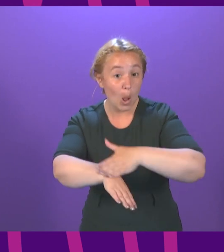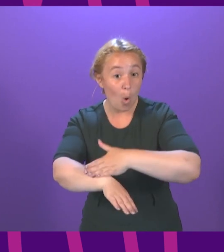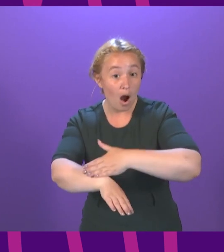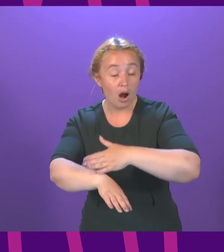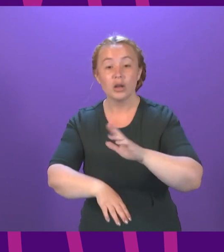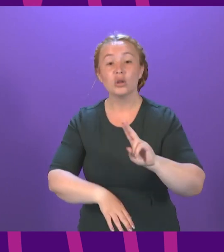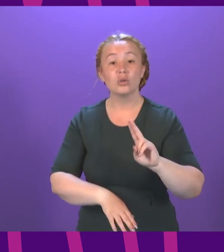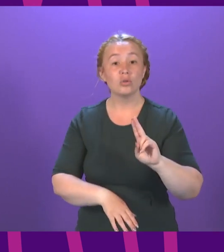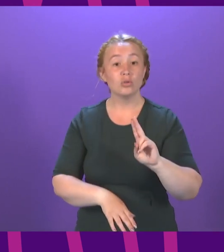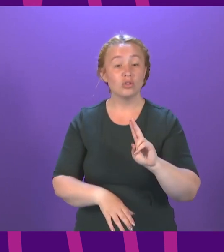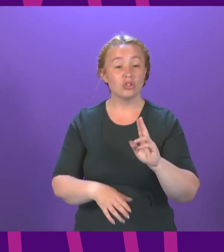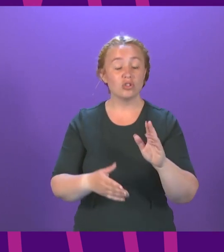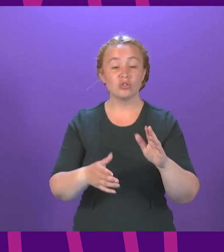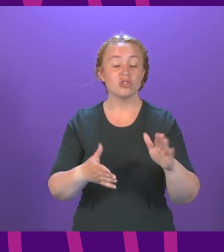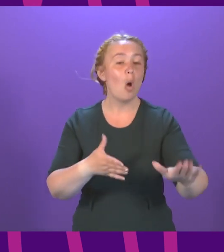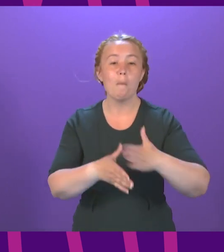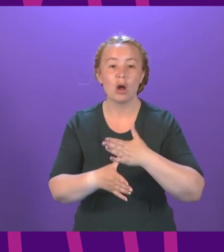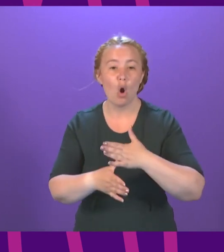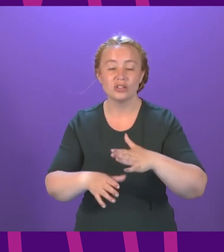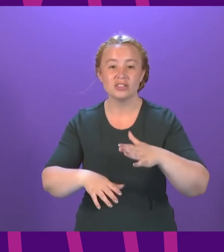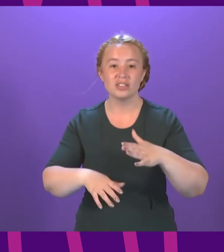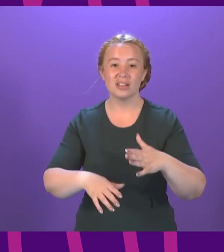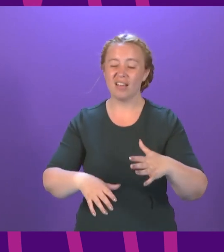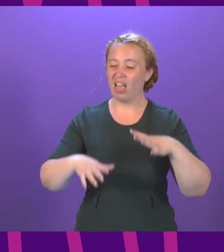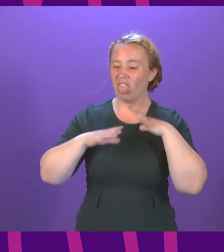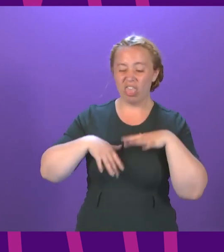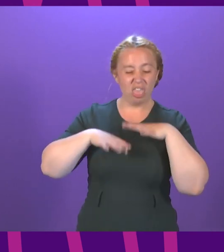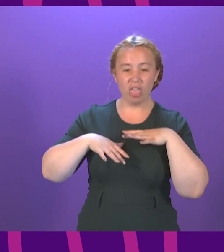the vaccine roll-out properly. The constraining factors in the vaccine roll-out are, as I have